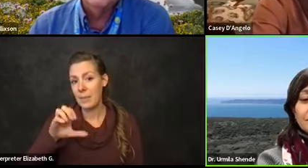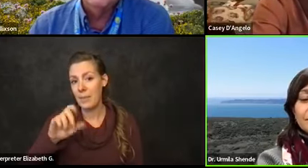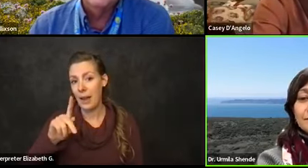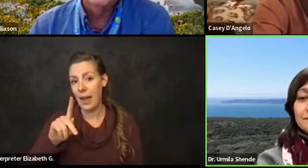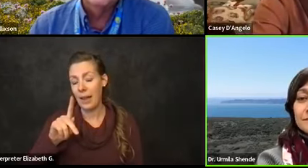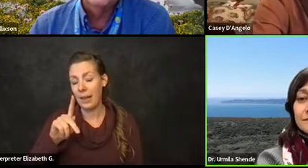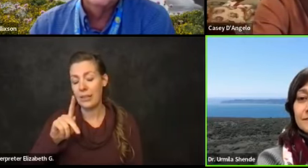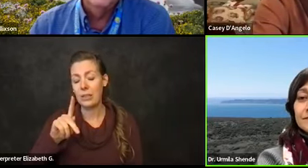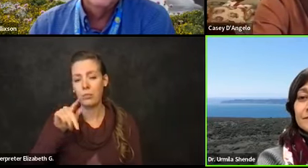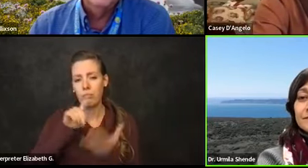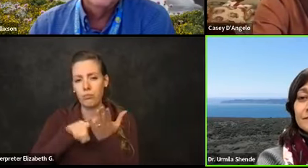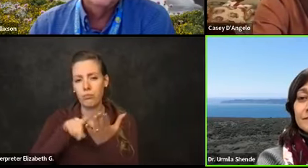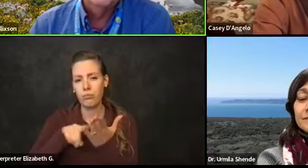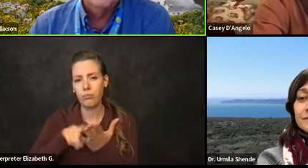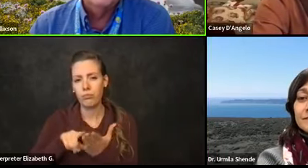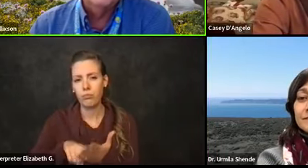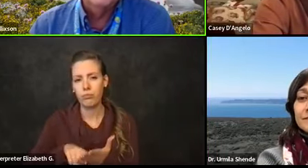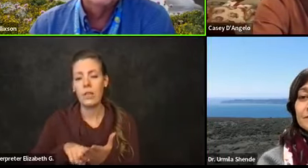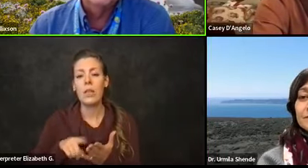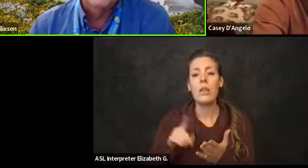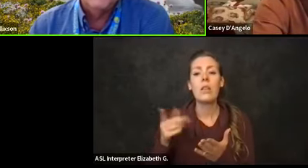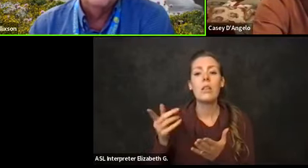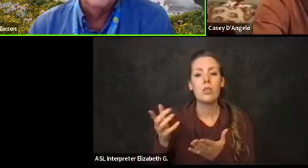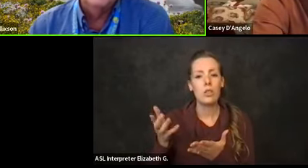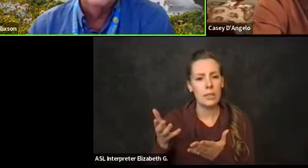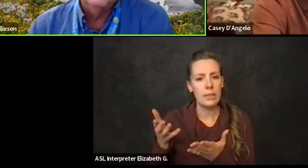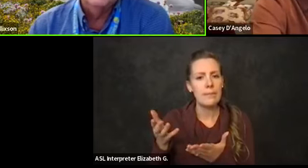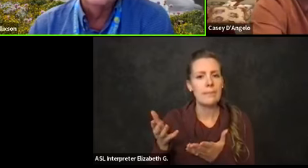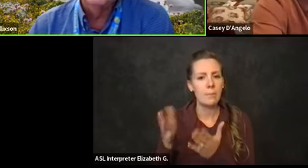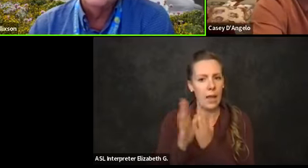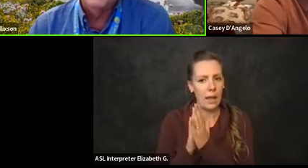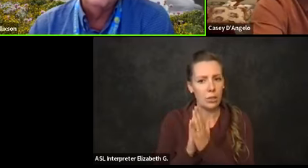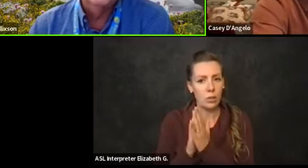We've asked her to help provide us with an update and some slides.